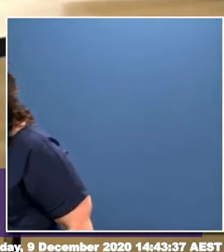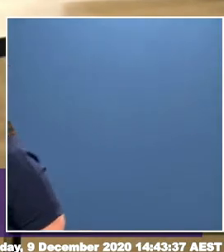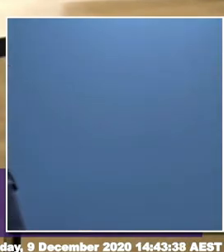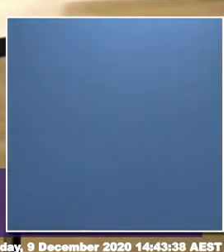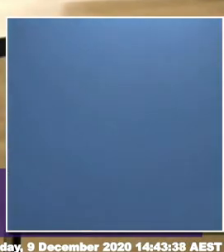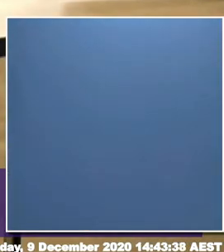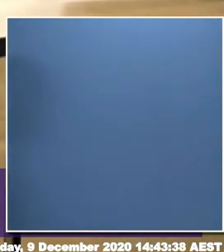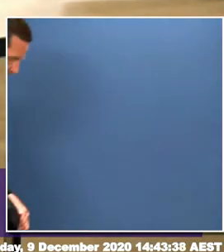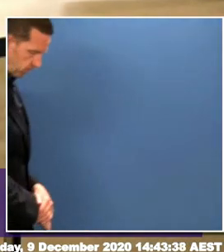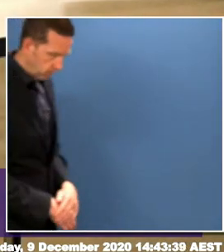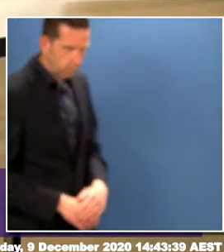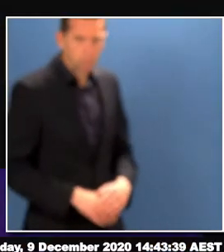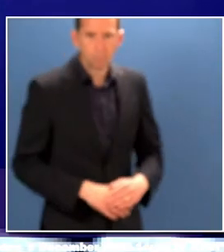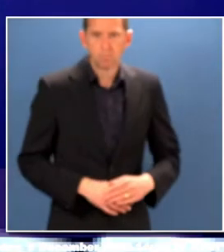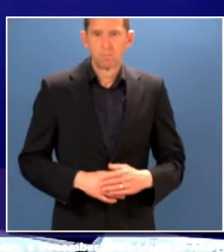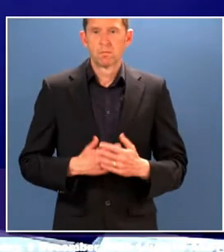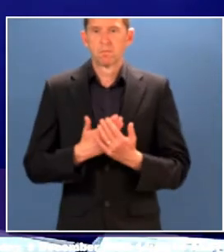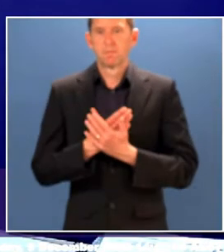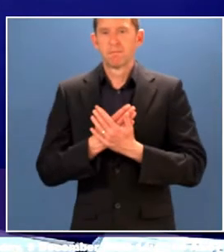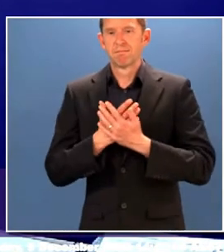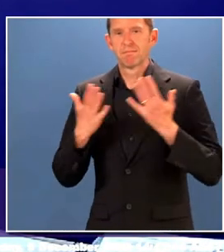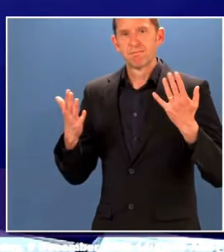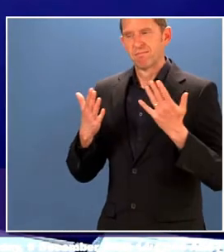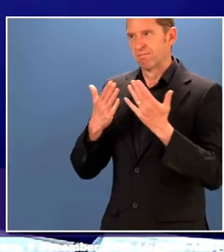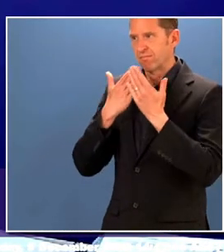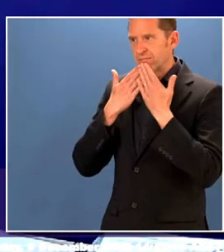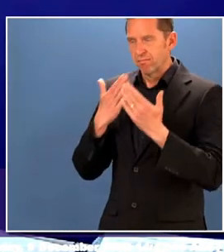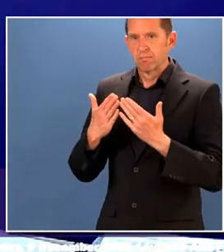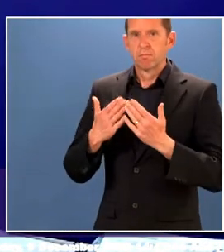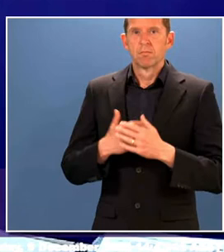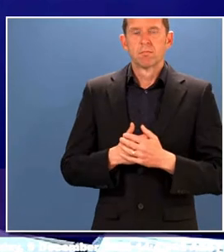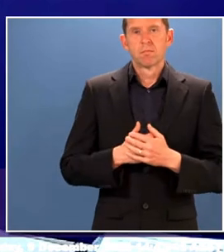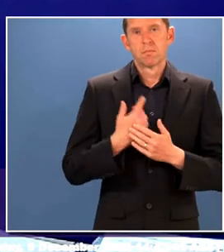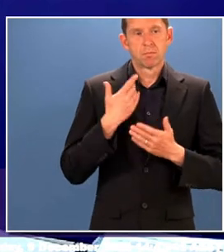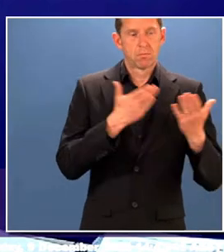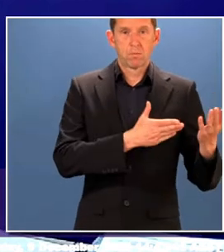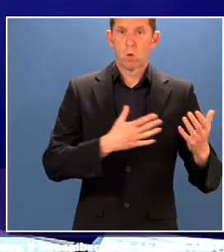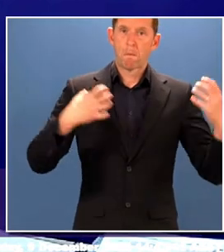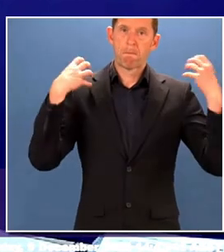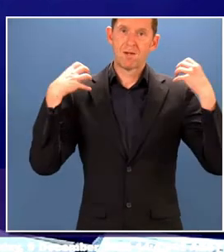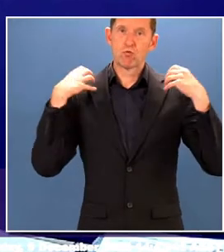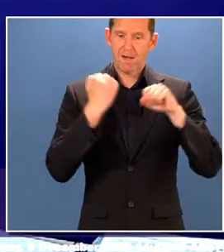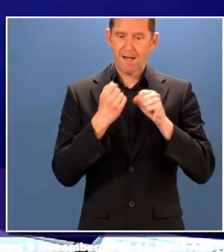Thank you very much, I will start with Commissioner Galbally and ask if Commissioner Galbally has any questions?